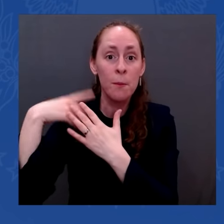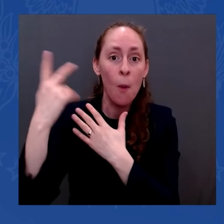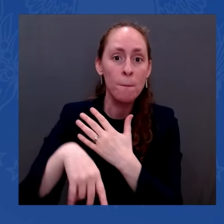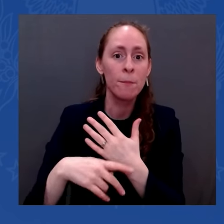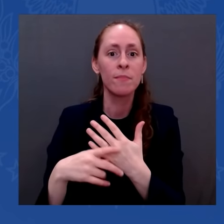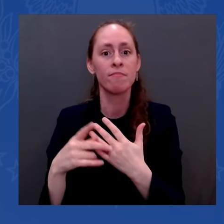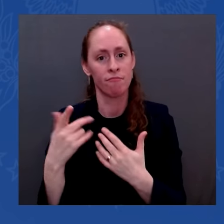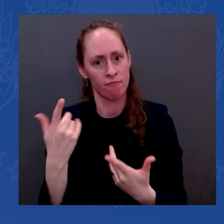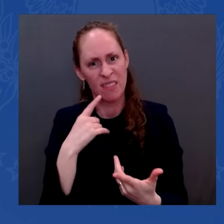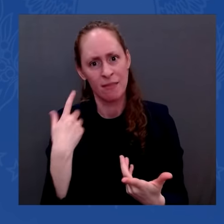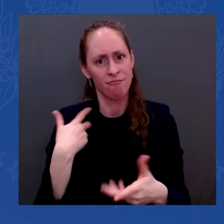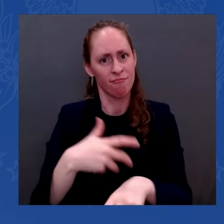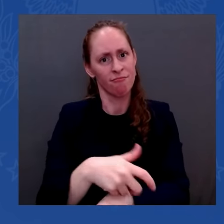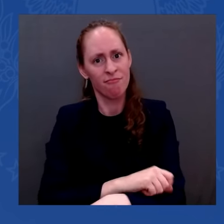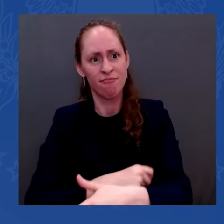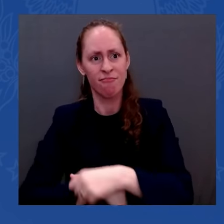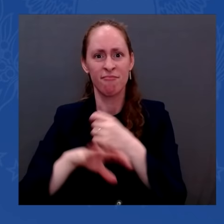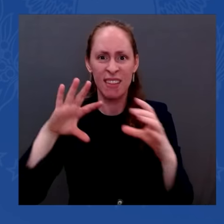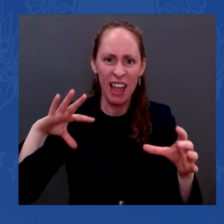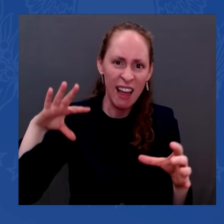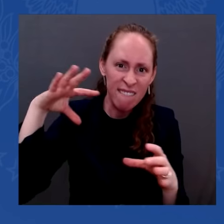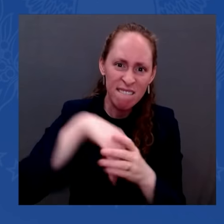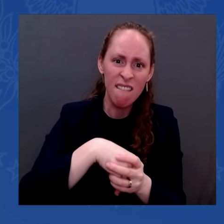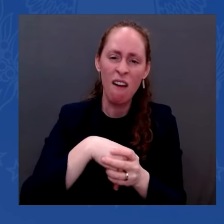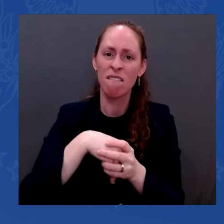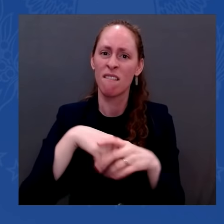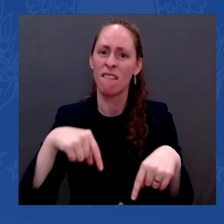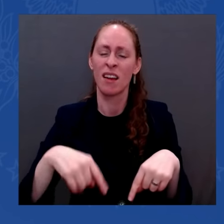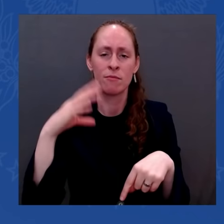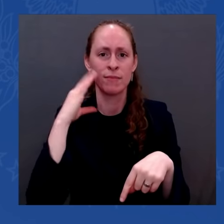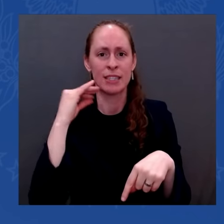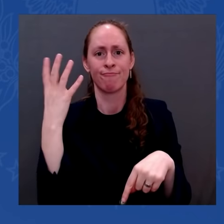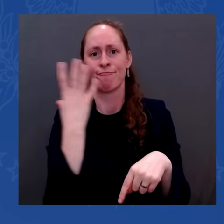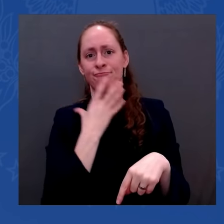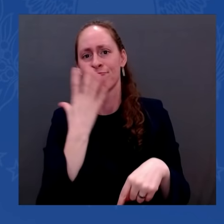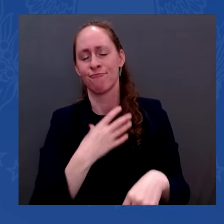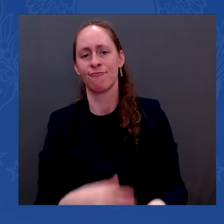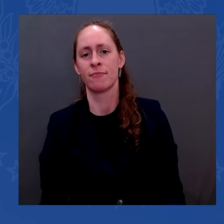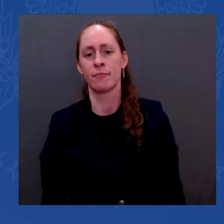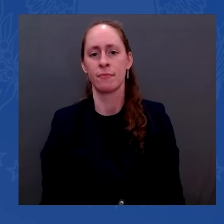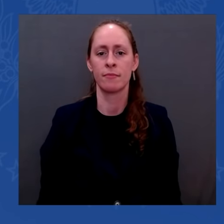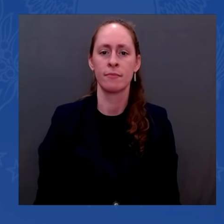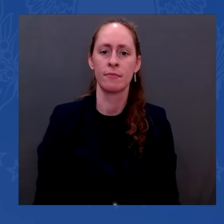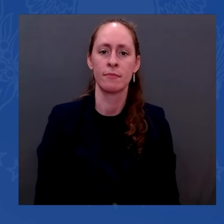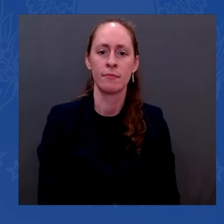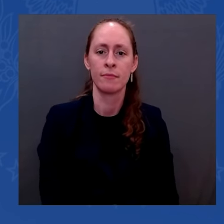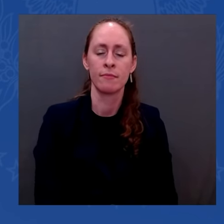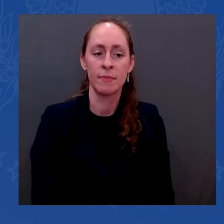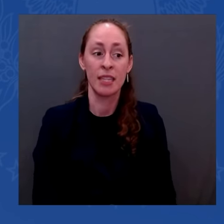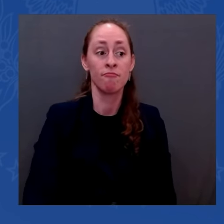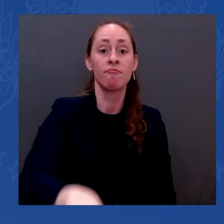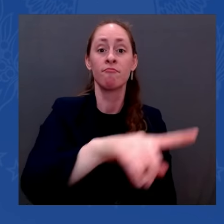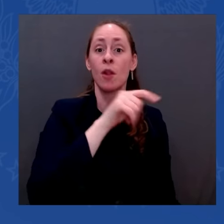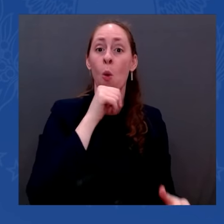to help prepare the local residents for future careers in the geothermal and/or lithium business.